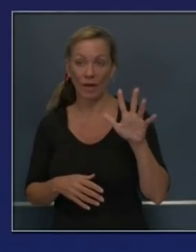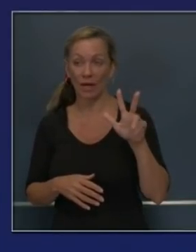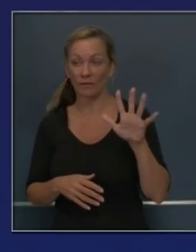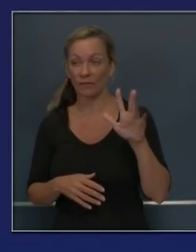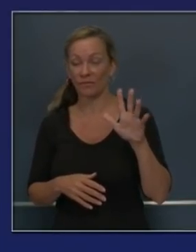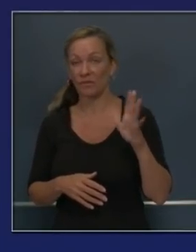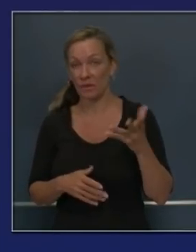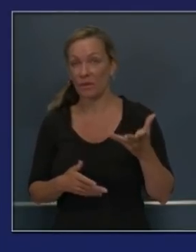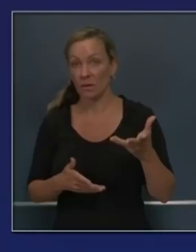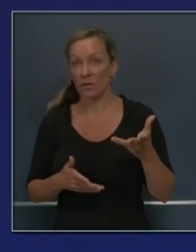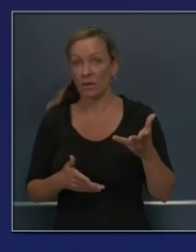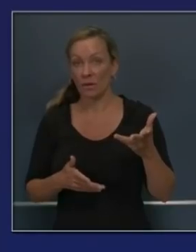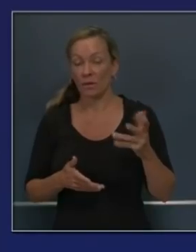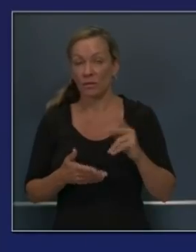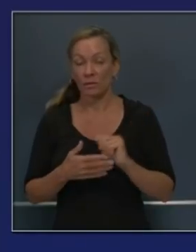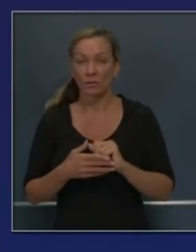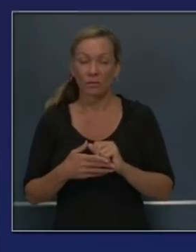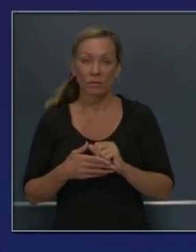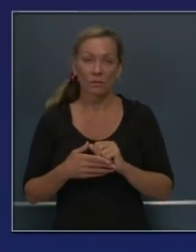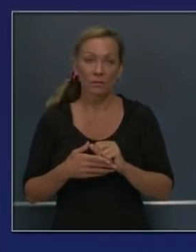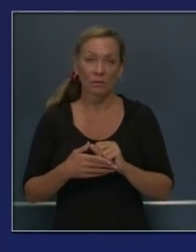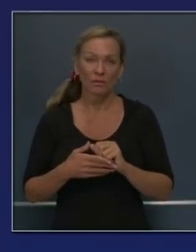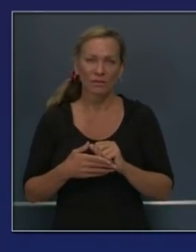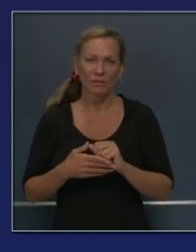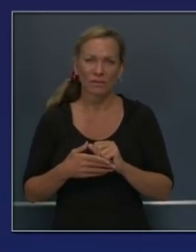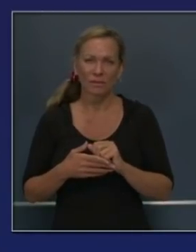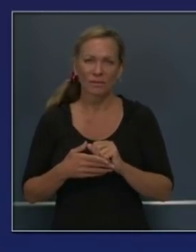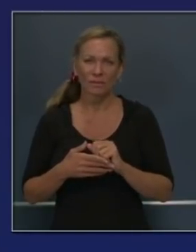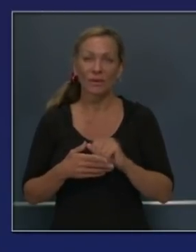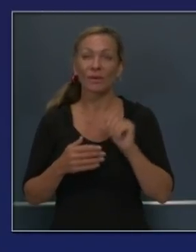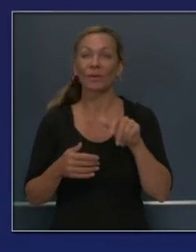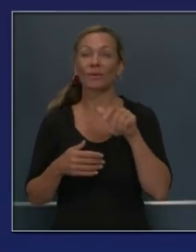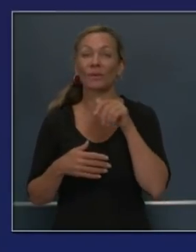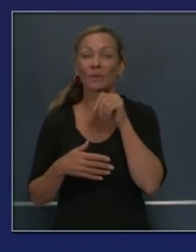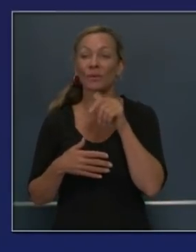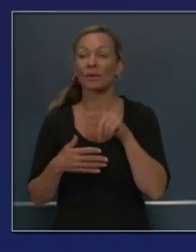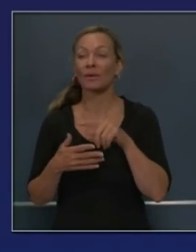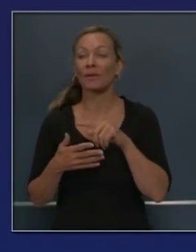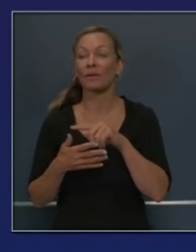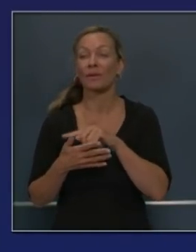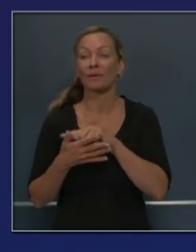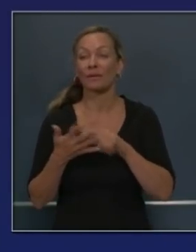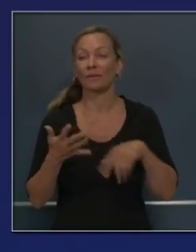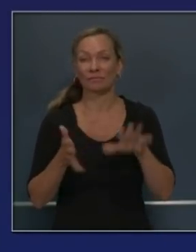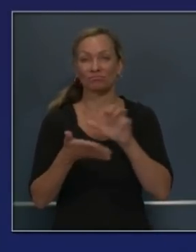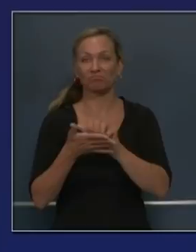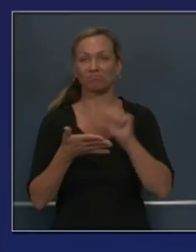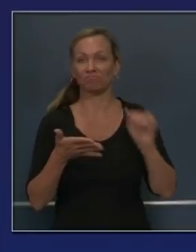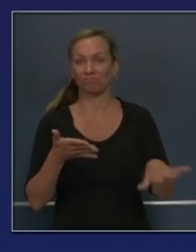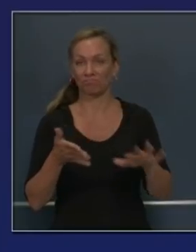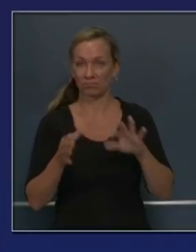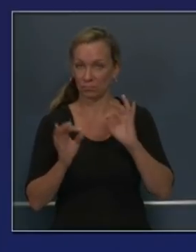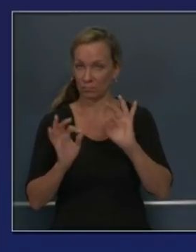WEEK FROM 42 COUNTIES DOWN TO 40 COUNTIES TODAY YOU SEE THERE ARE 35 COUNTIES ON OUR